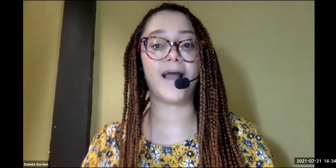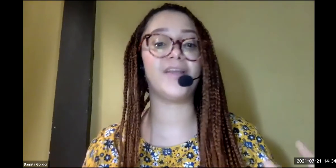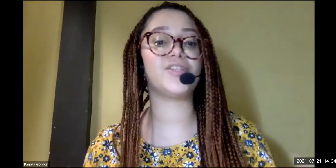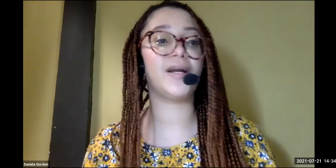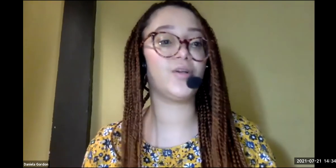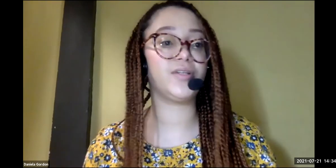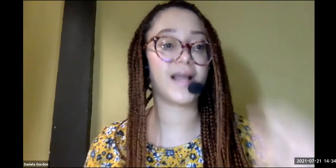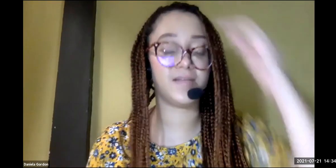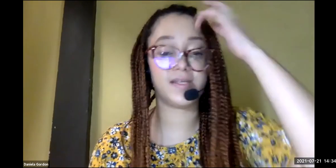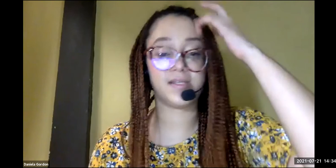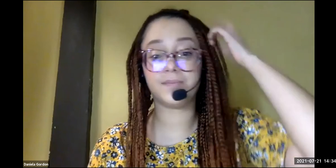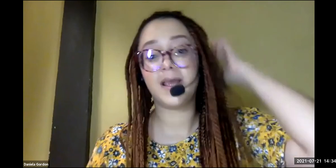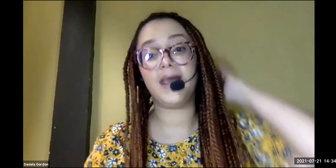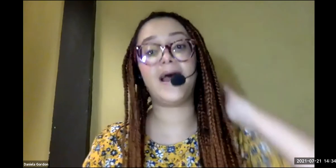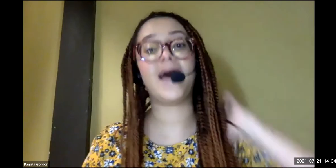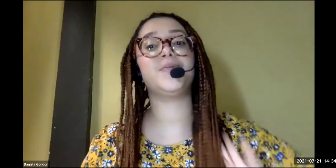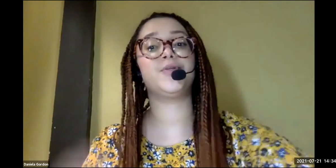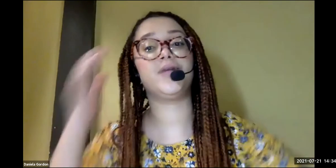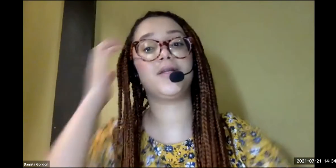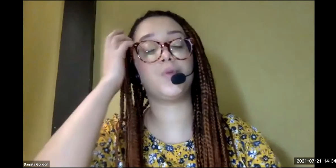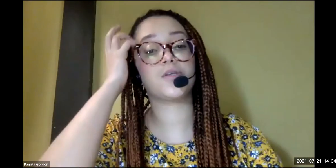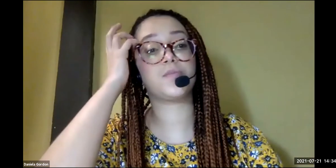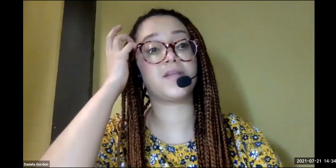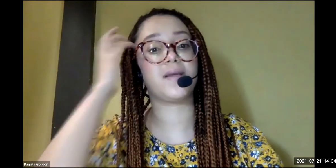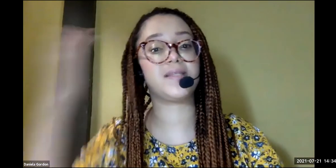to receive an inclusive education. And she found her own tools to